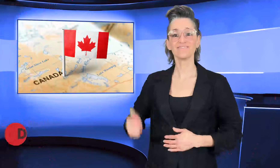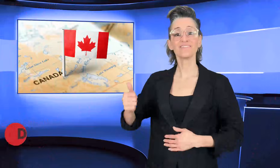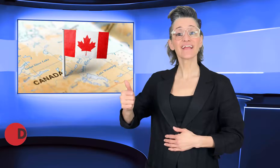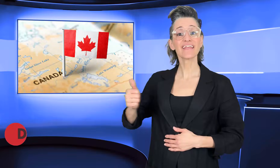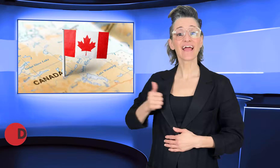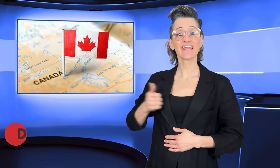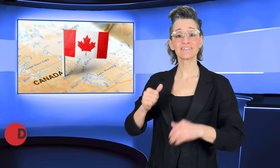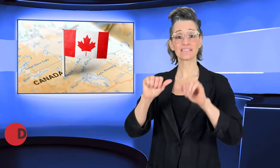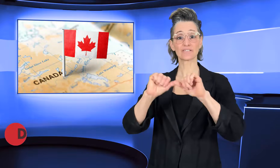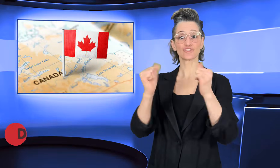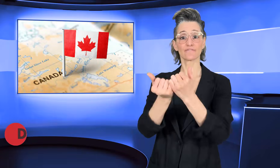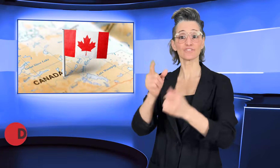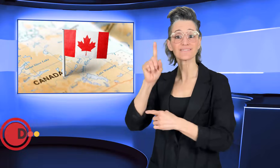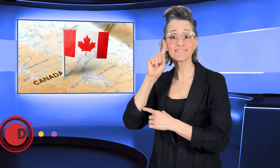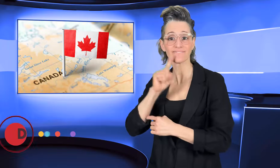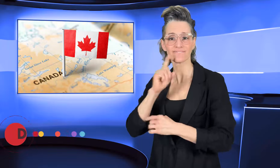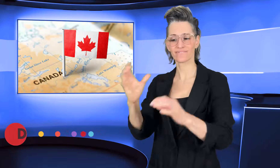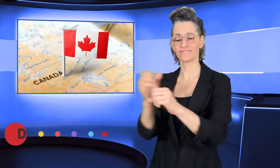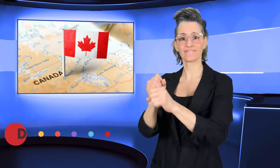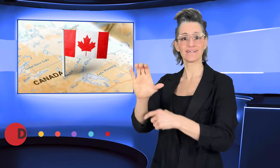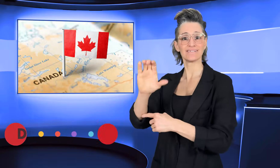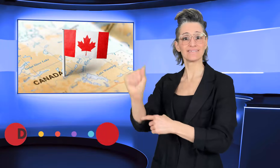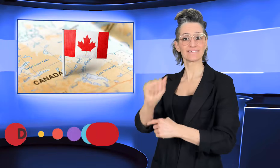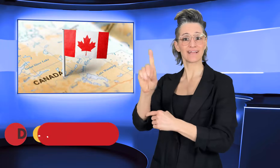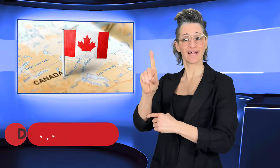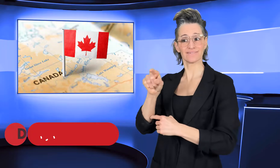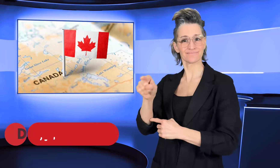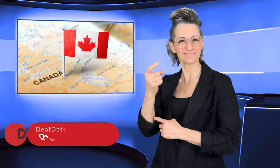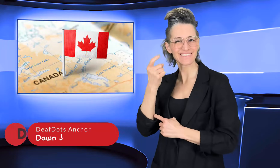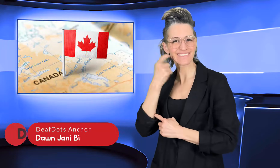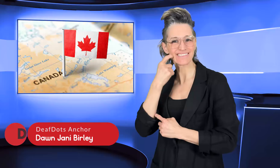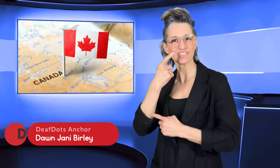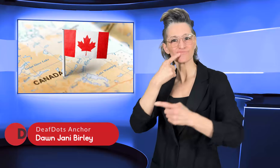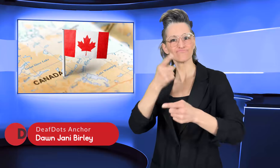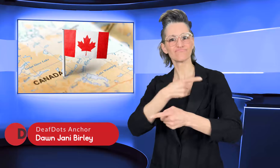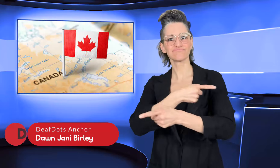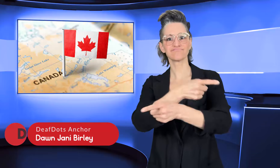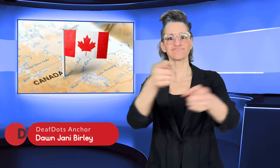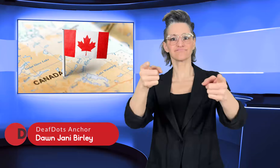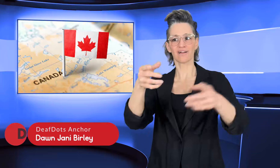[DAWN]: The Canadian Association of the Deaf (CAD) recently announced